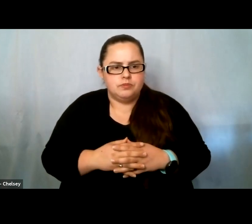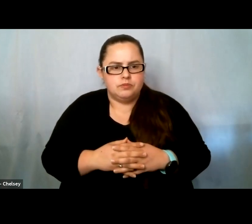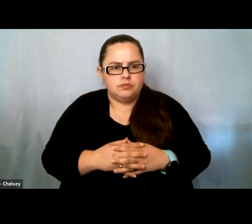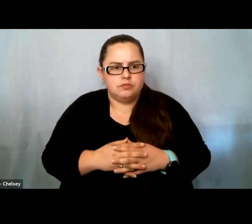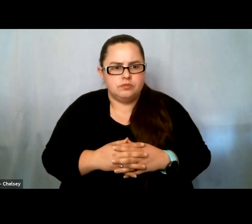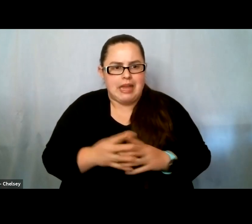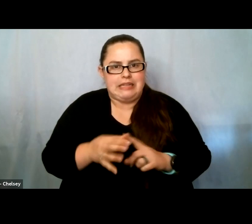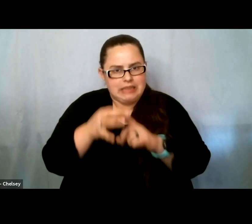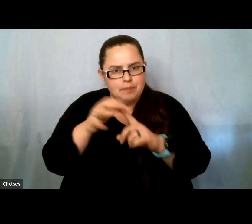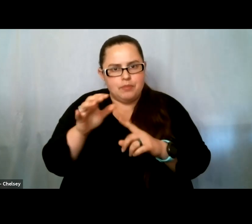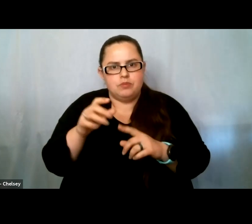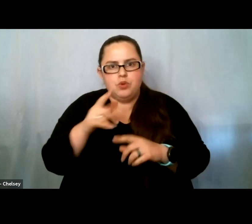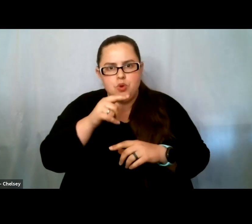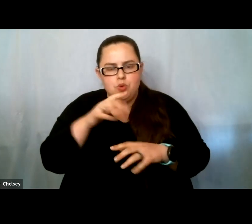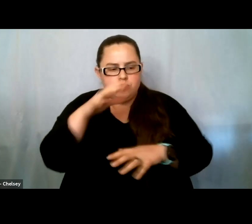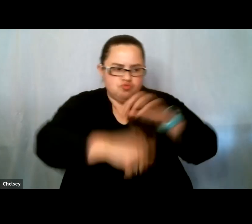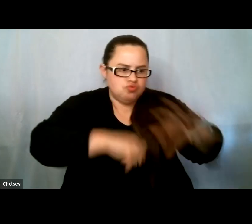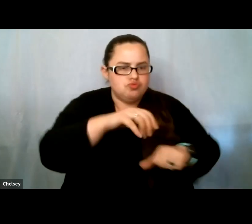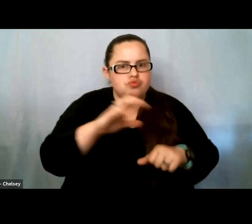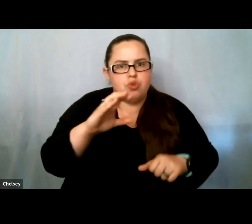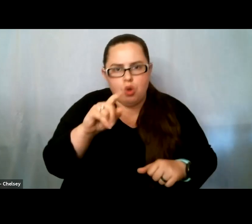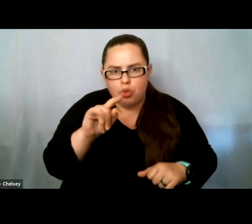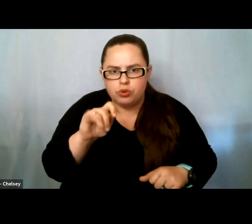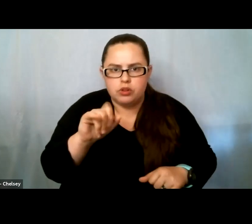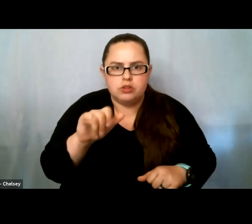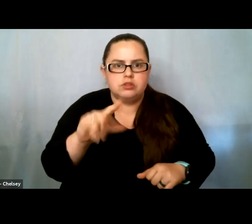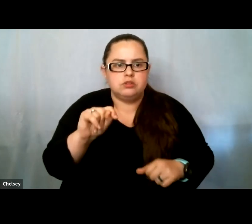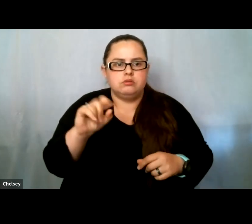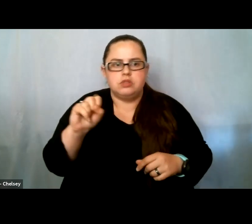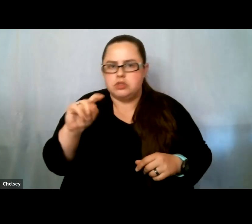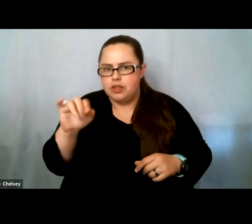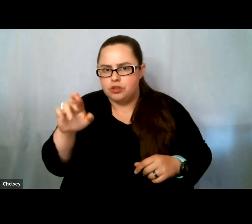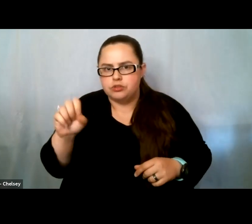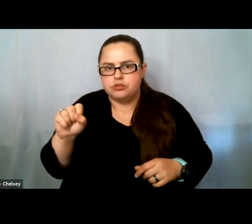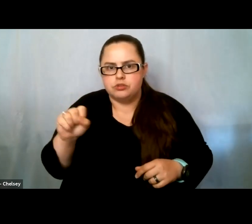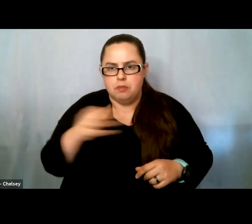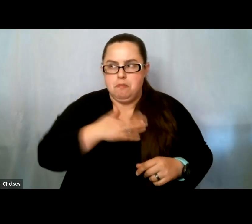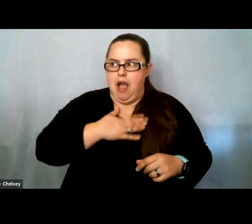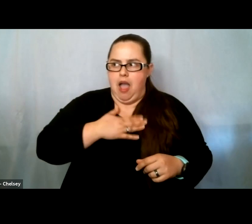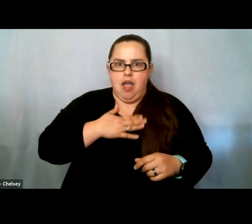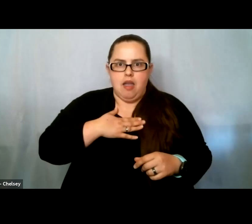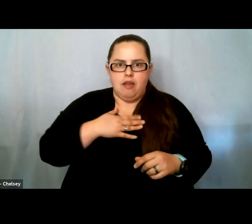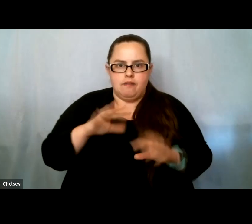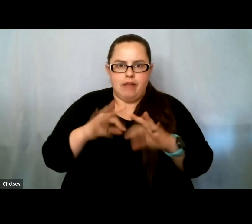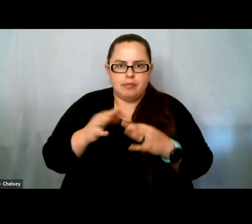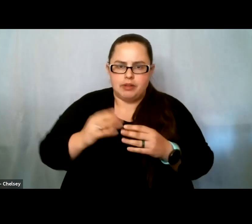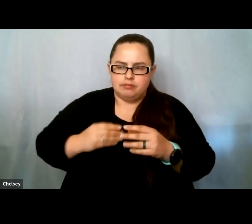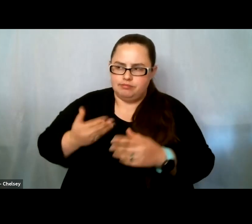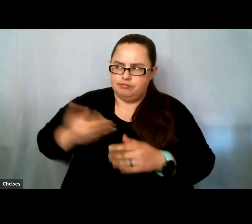settler, colonialist group of immigrants, my, my ancestors, and they set up a society that